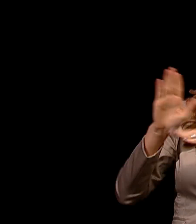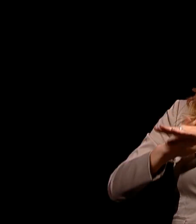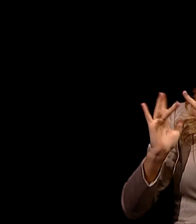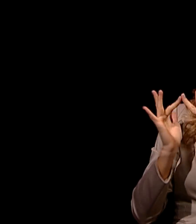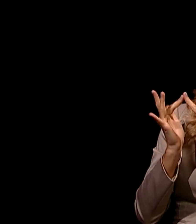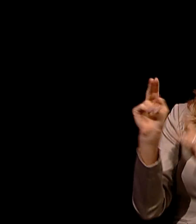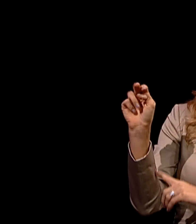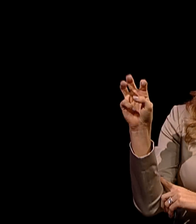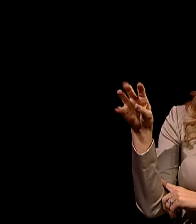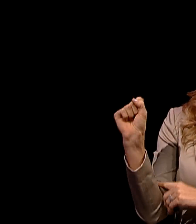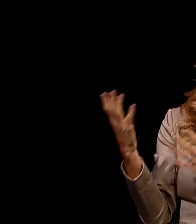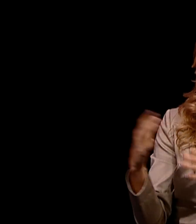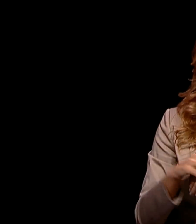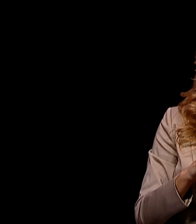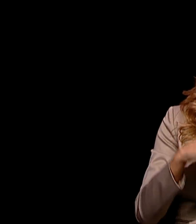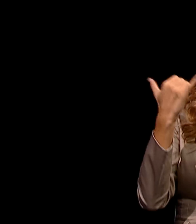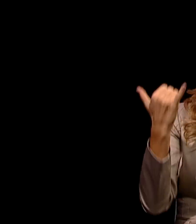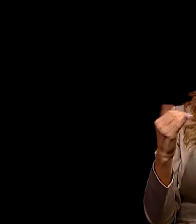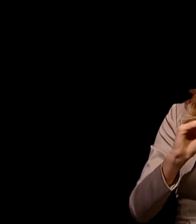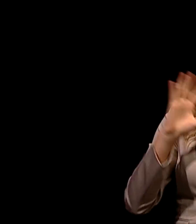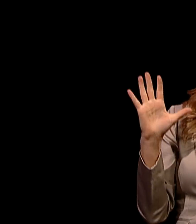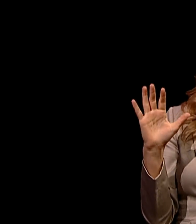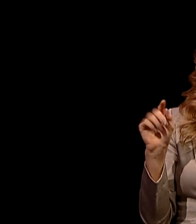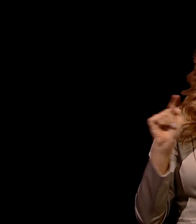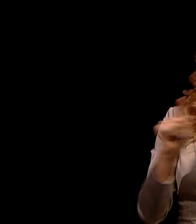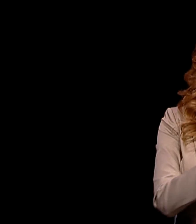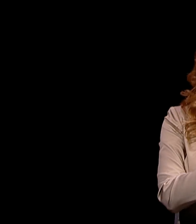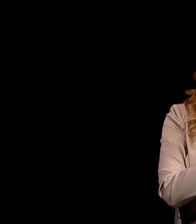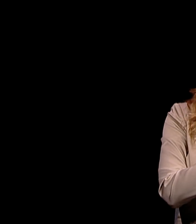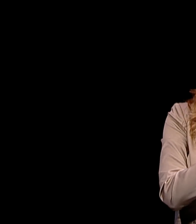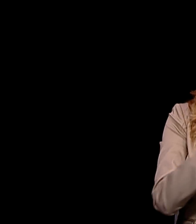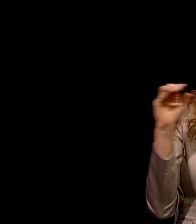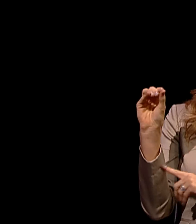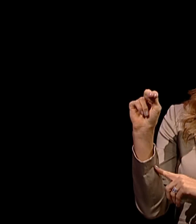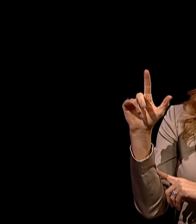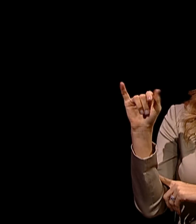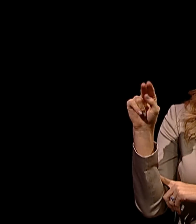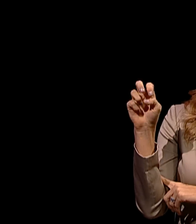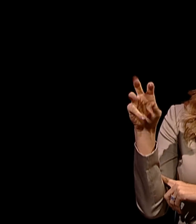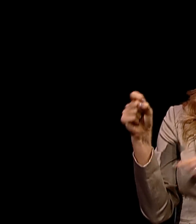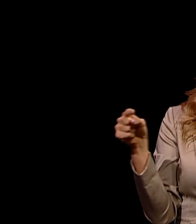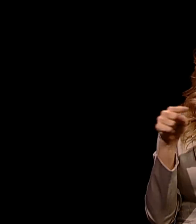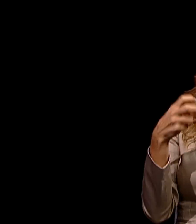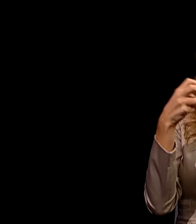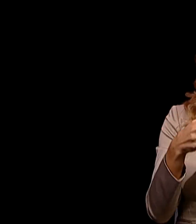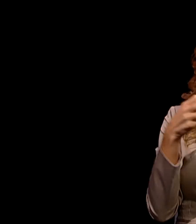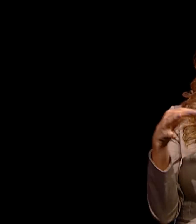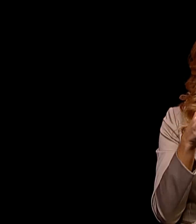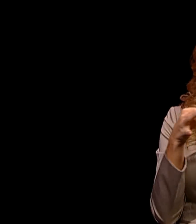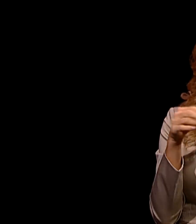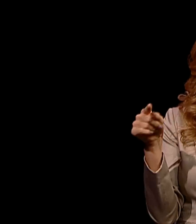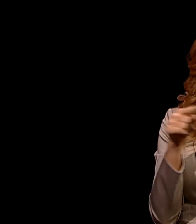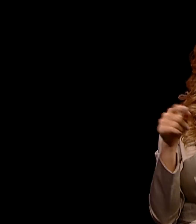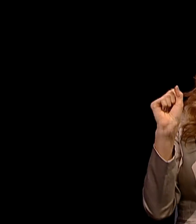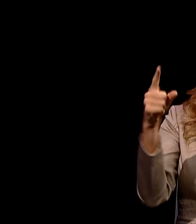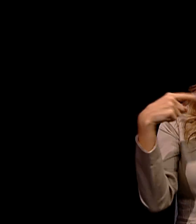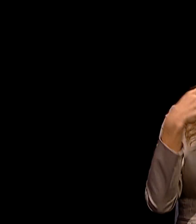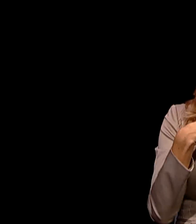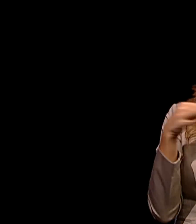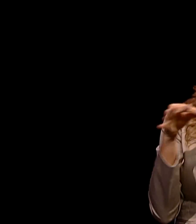Really, right now, a lot of people are more focused on online news. So with newspapers and online news, there's a